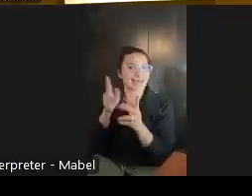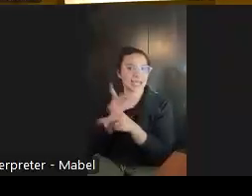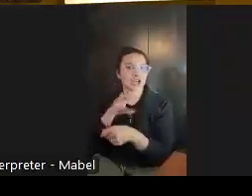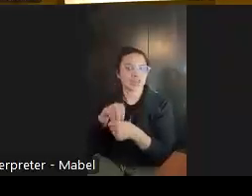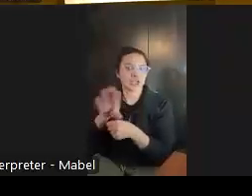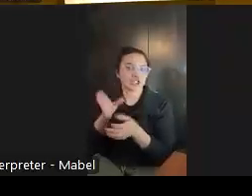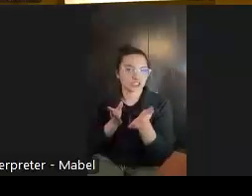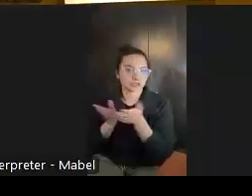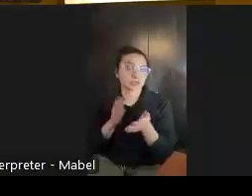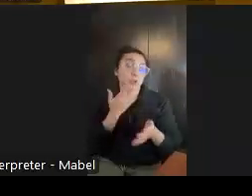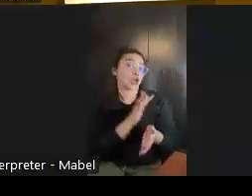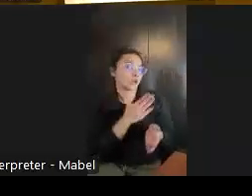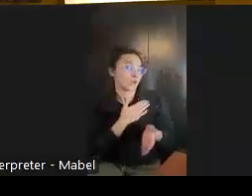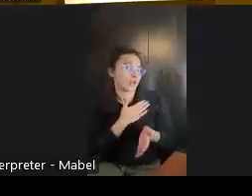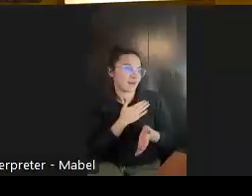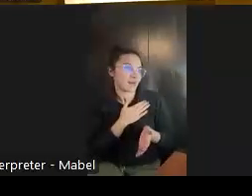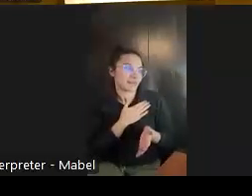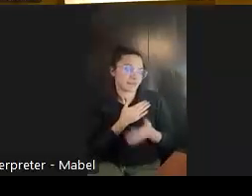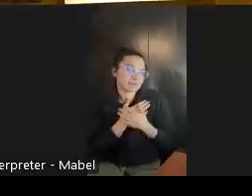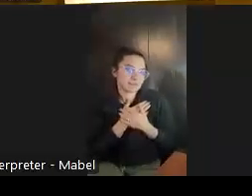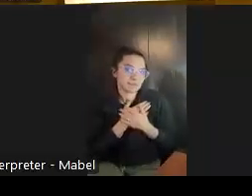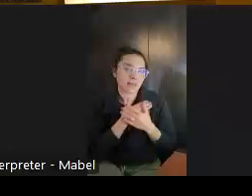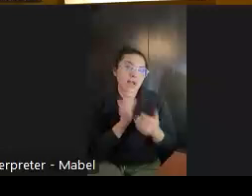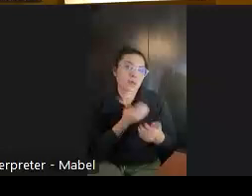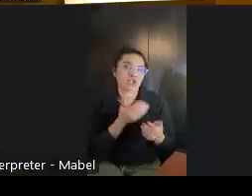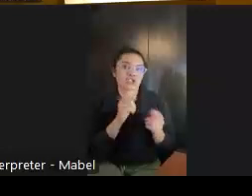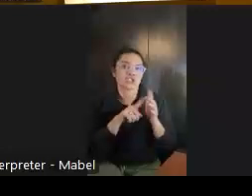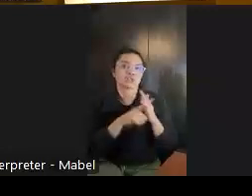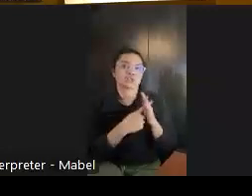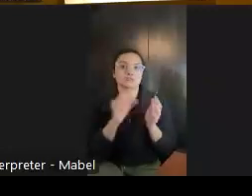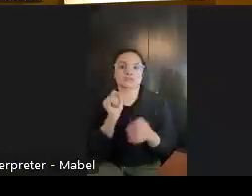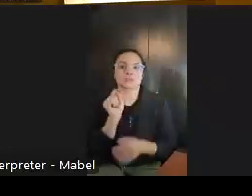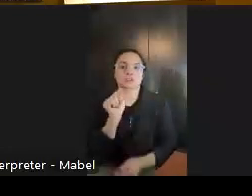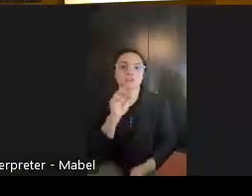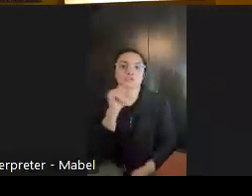start team we we've been existing here for um many years it actually started at our Science